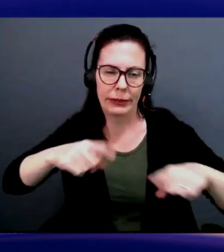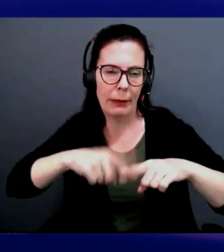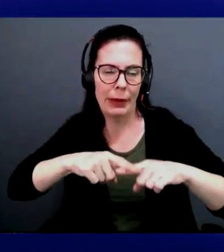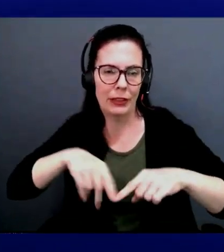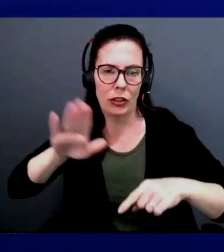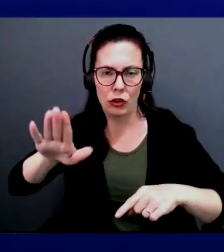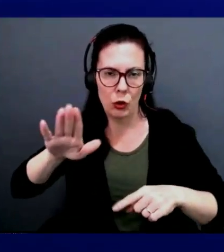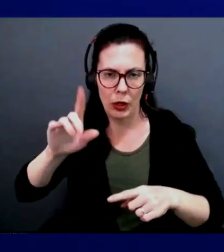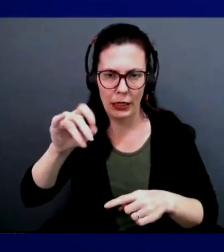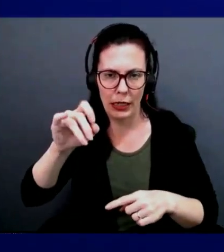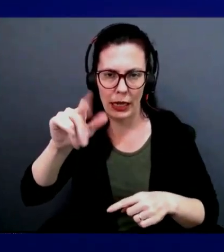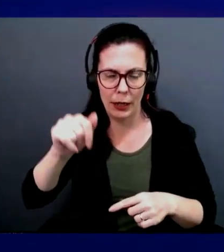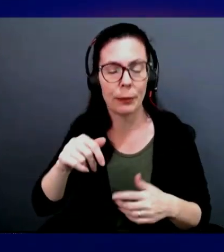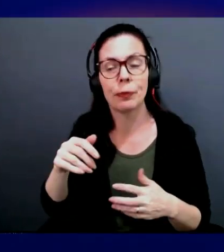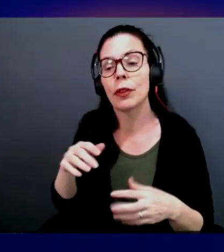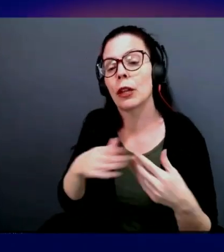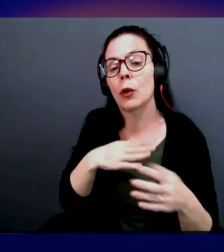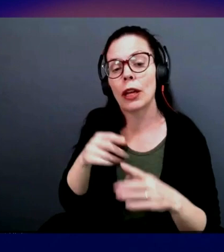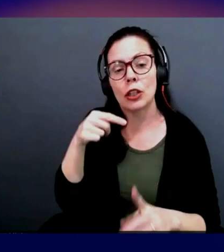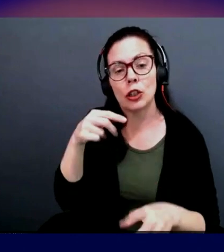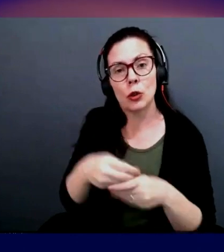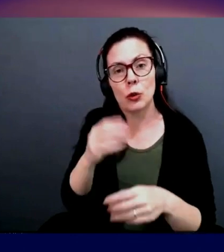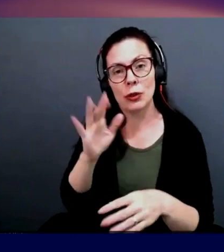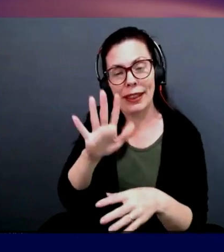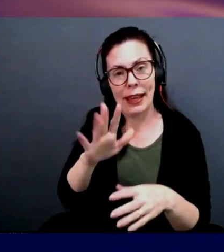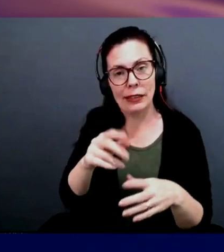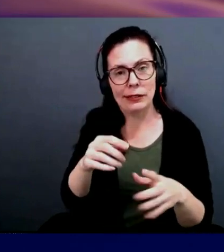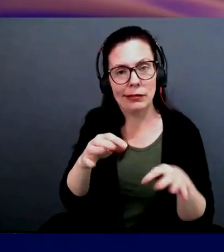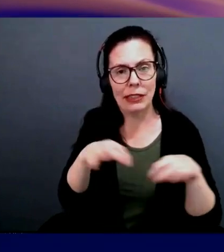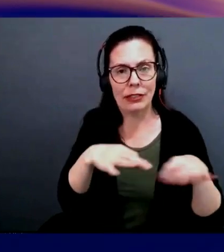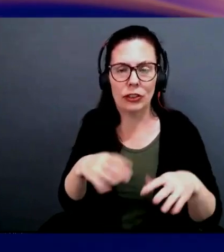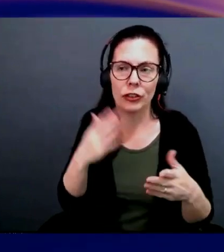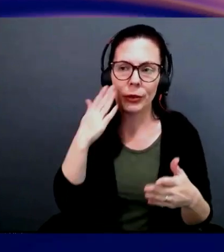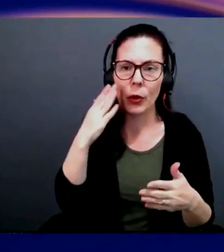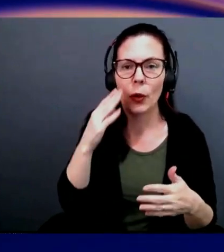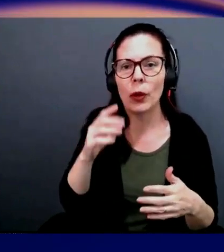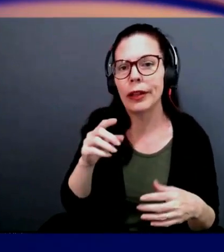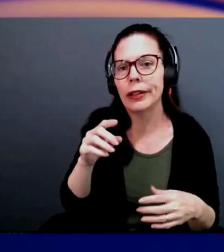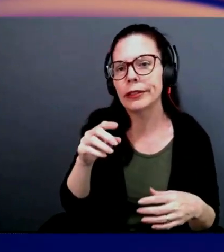You can use the built-in sensitive data definitions like driving license number, credit card number, SSNs,